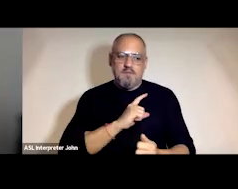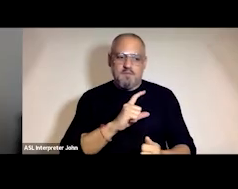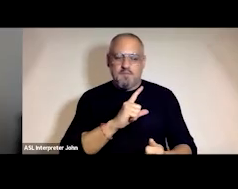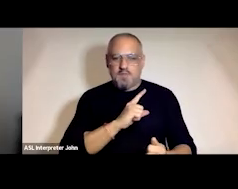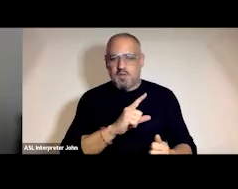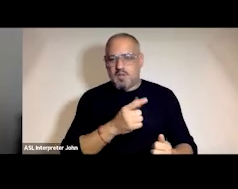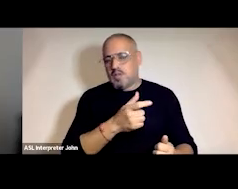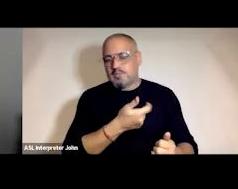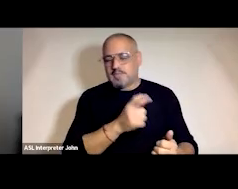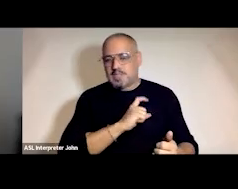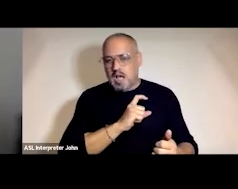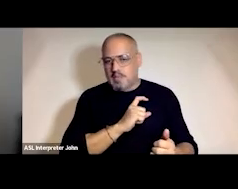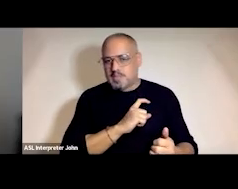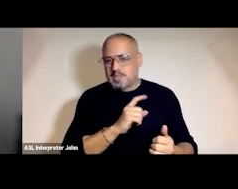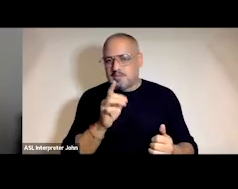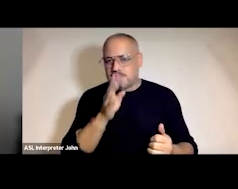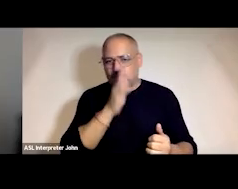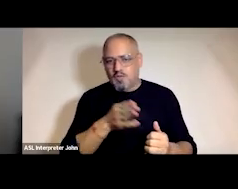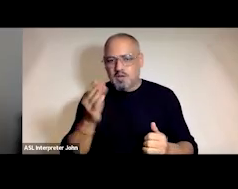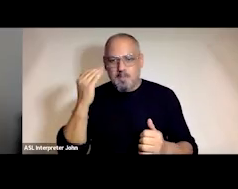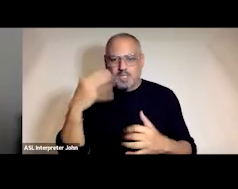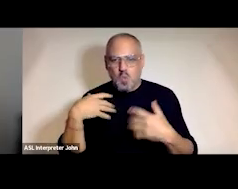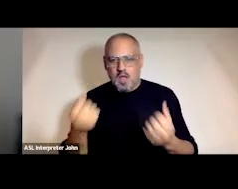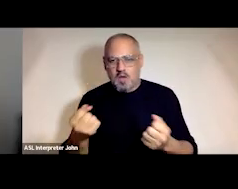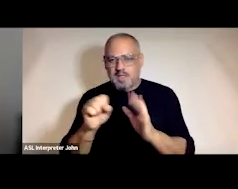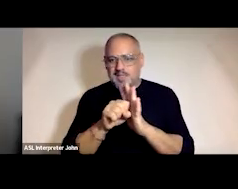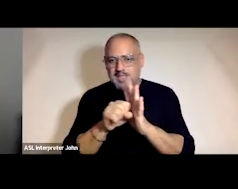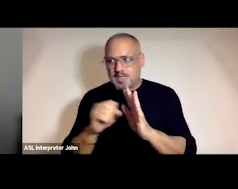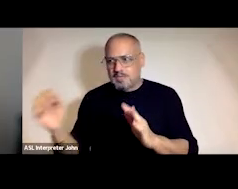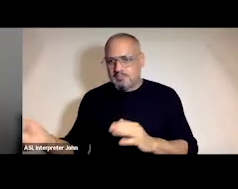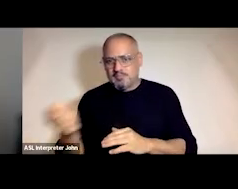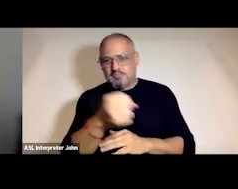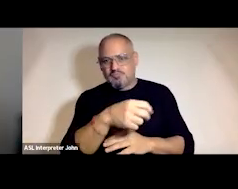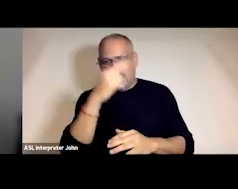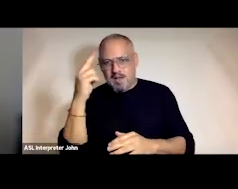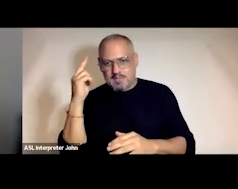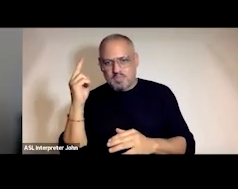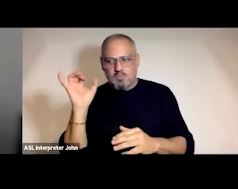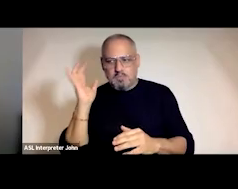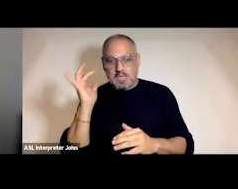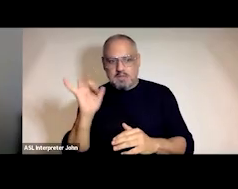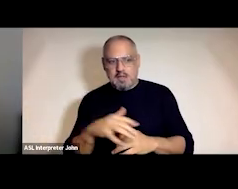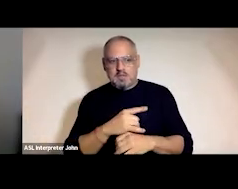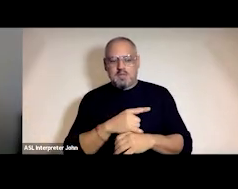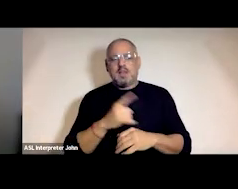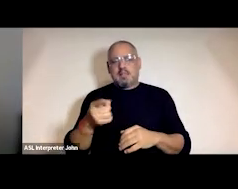That was a direct result of her mental health symptoms. She was taken to the hospital as a result. So that would be something relevant